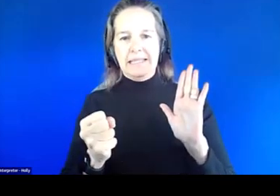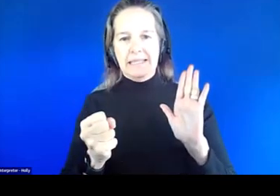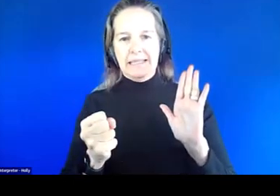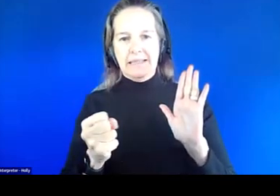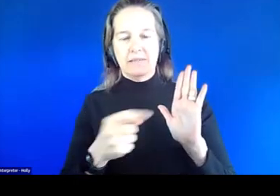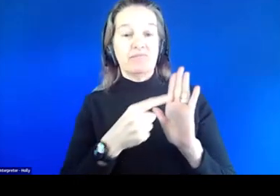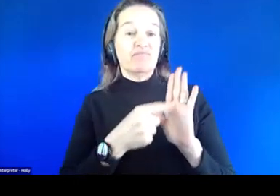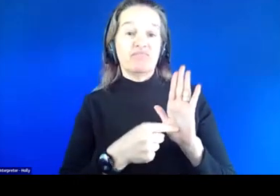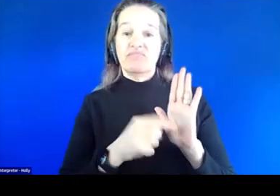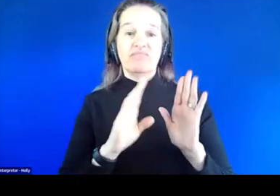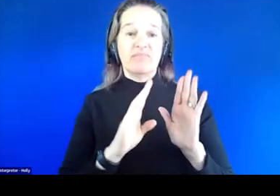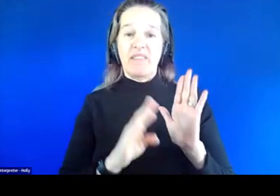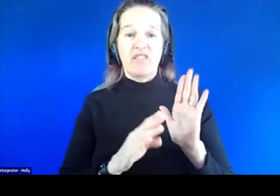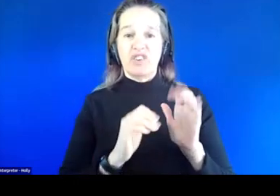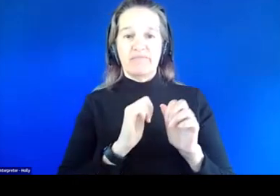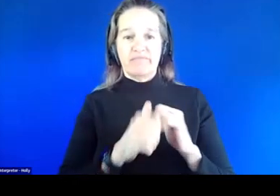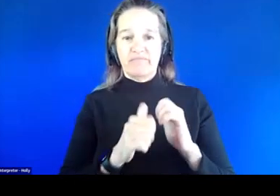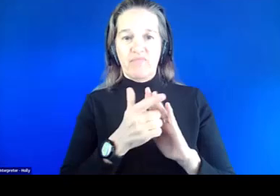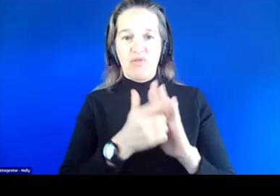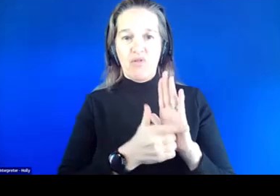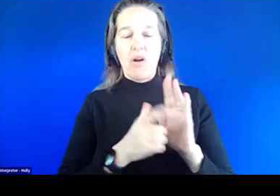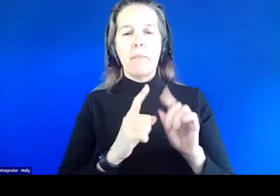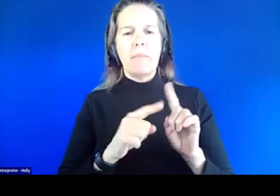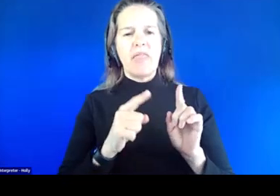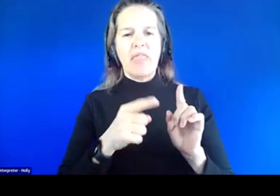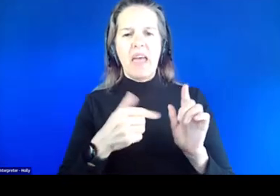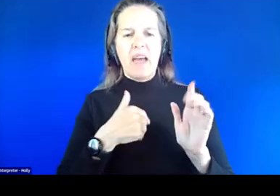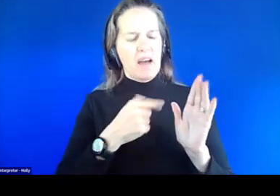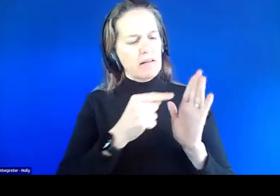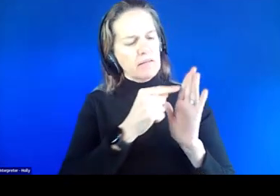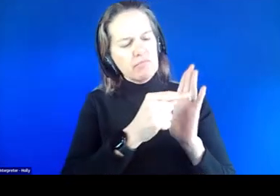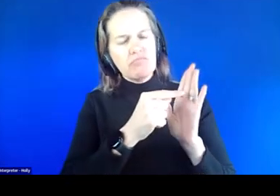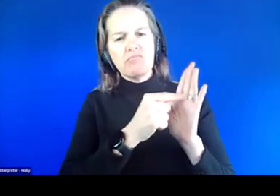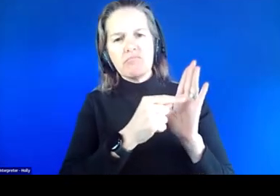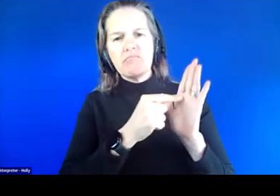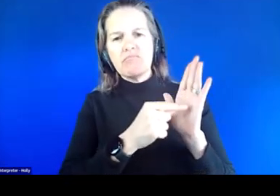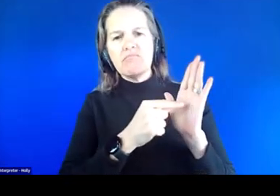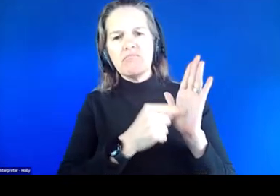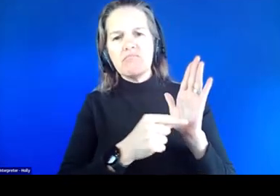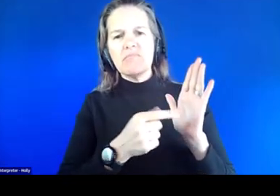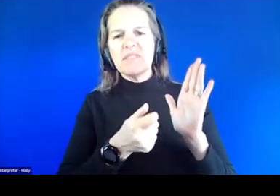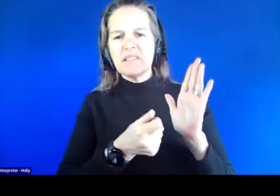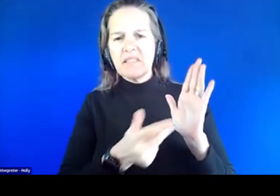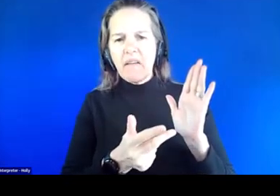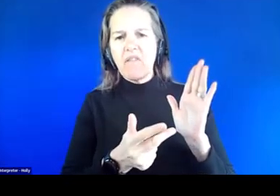but it had a number of provisions that have come